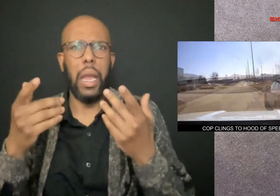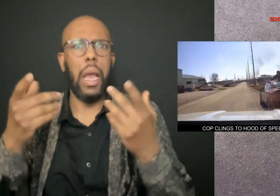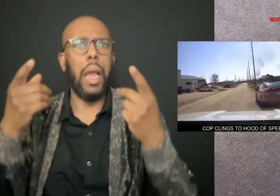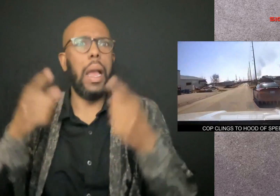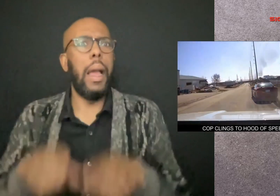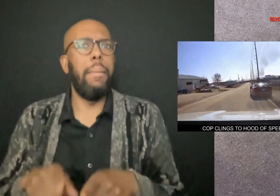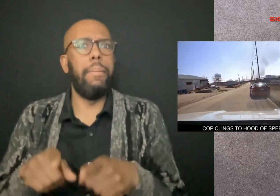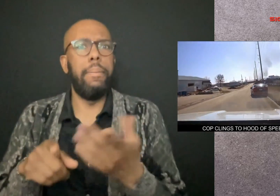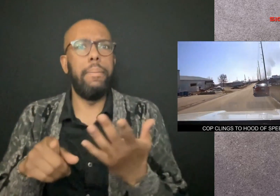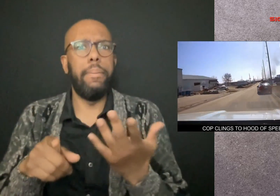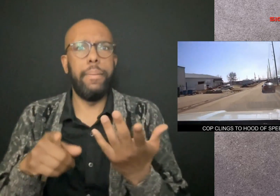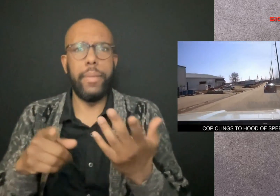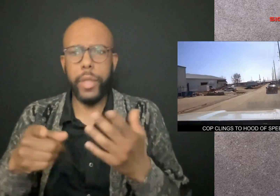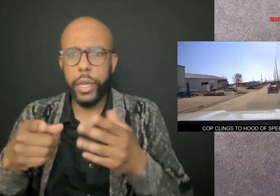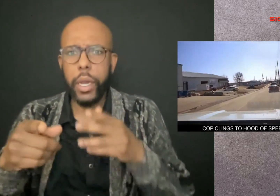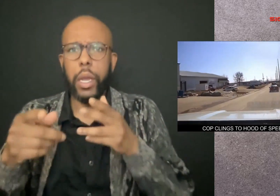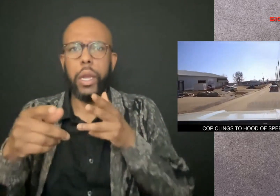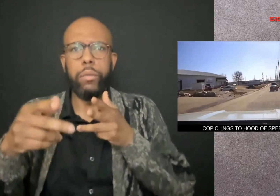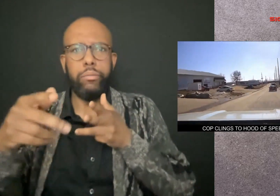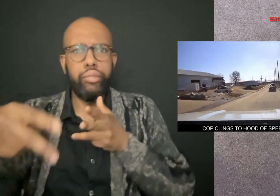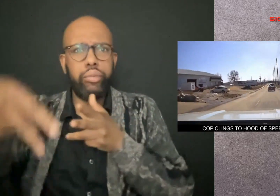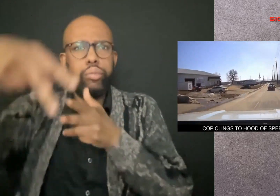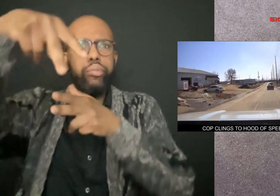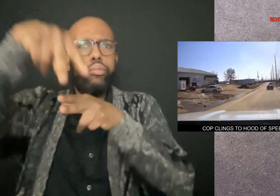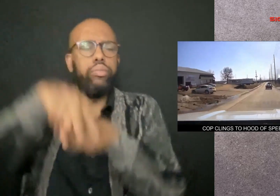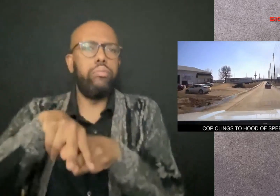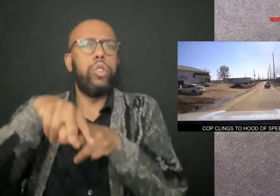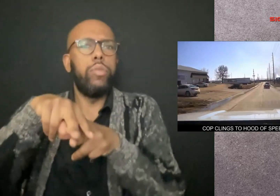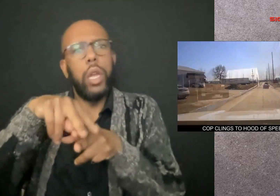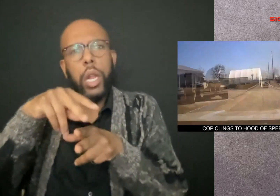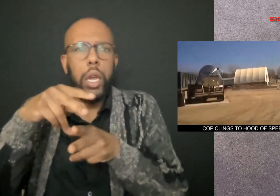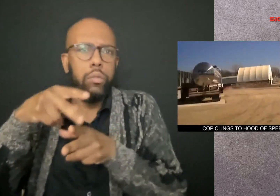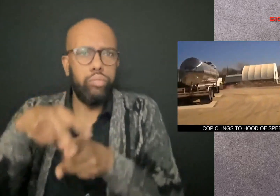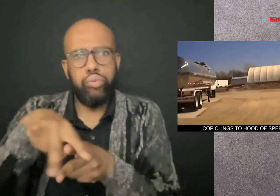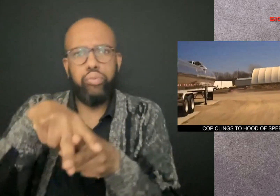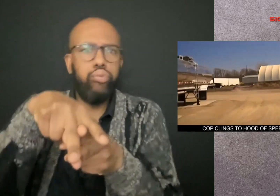but ended up on the hood holding on for his life when the driver took off.